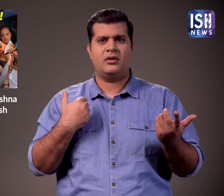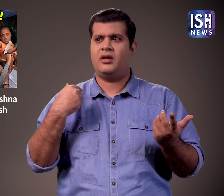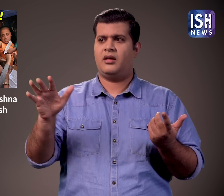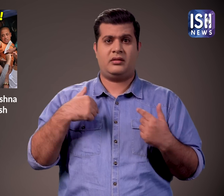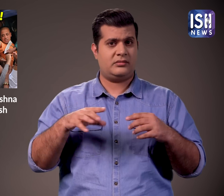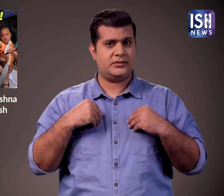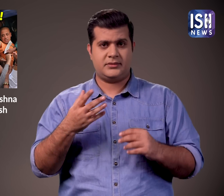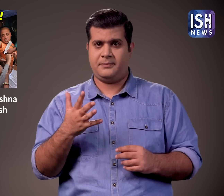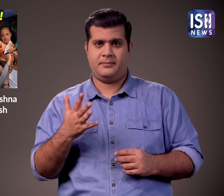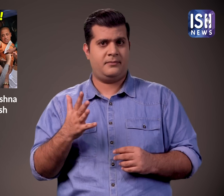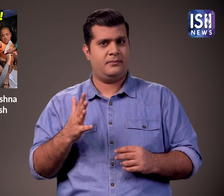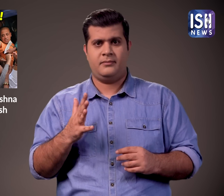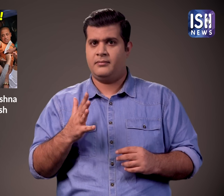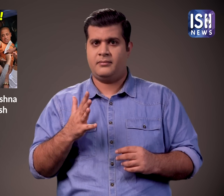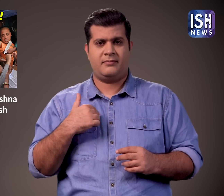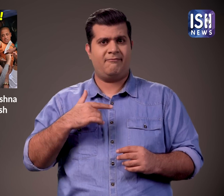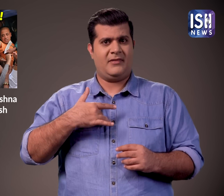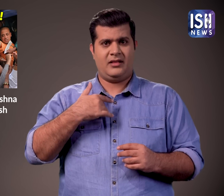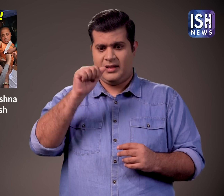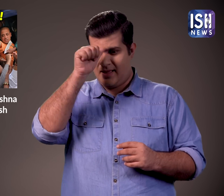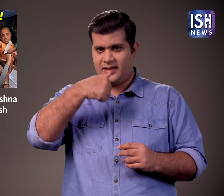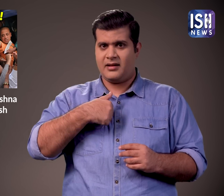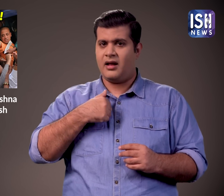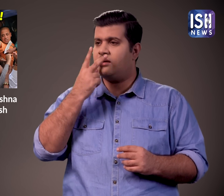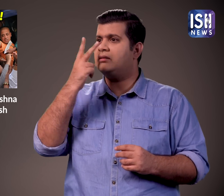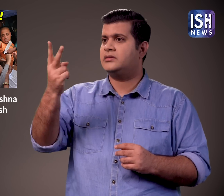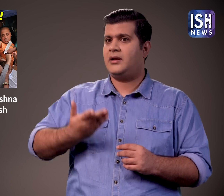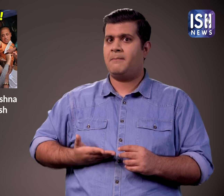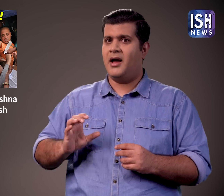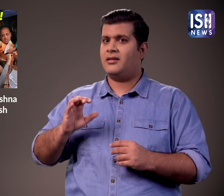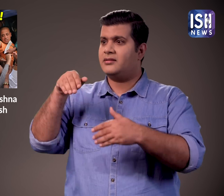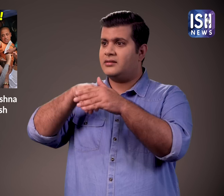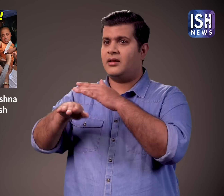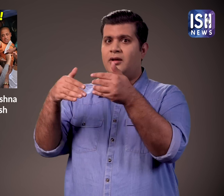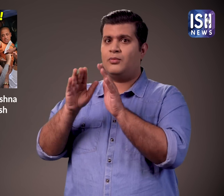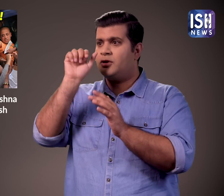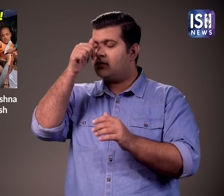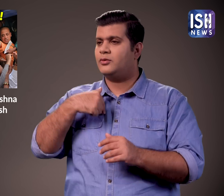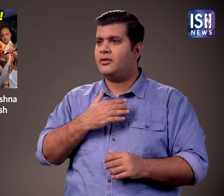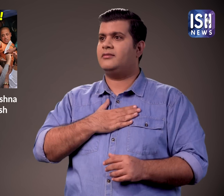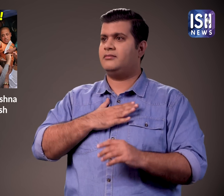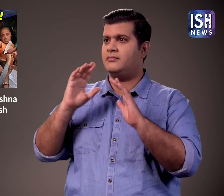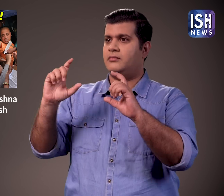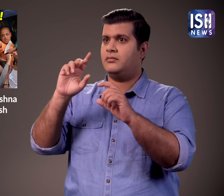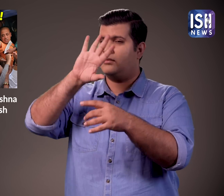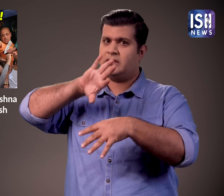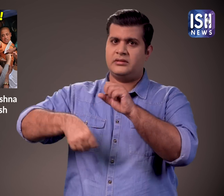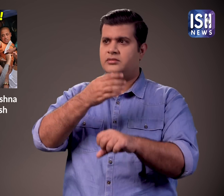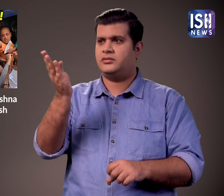Ignoring them is not acceptable. We thought Hindus would be safe in Bangladesh but they are being tortured.